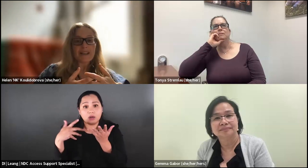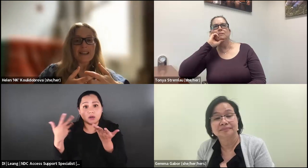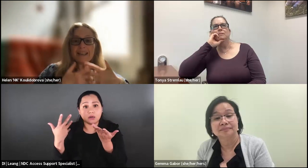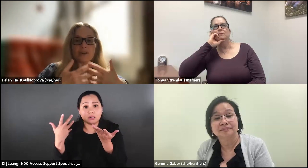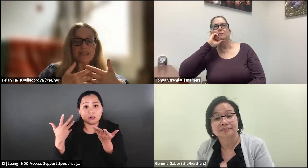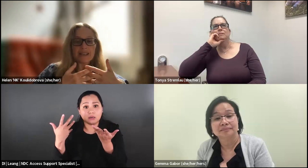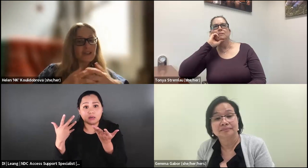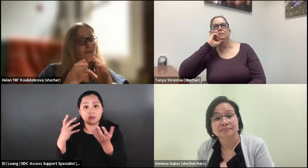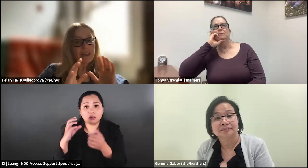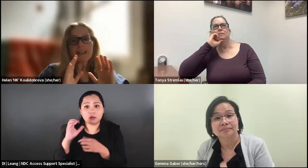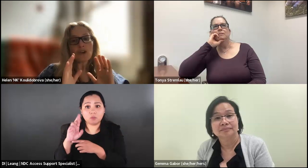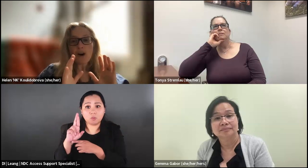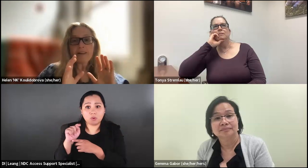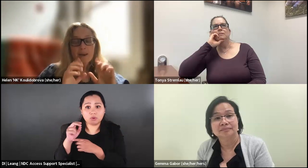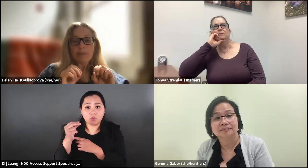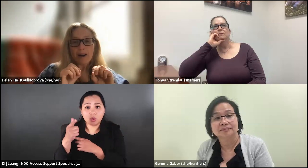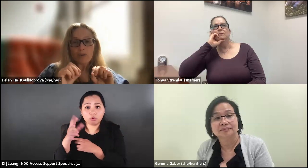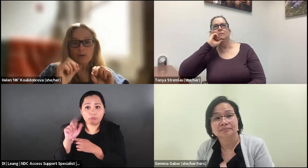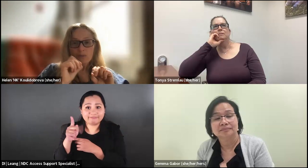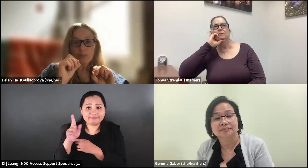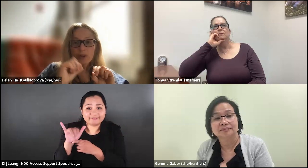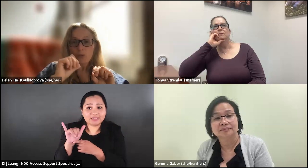that literacy is really not about putting